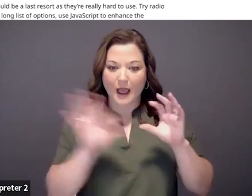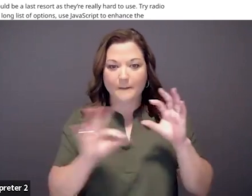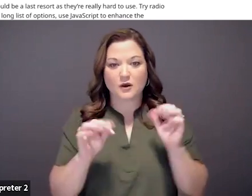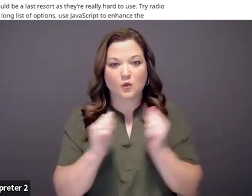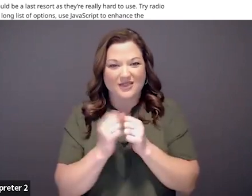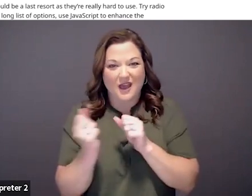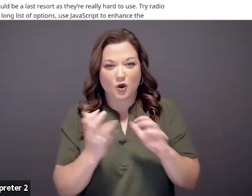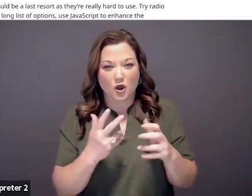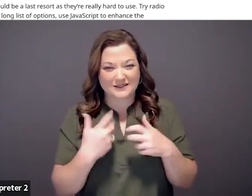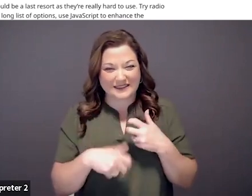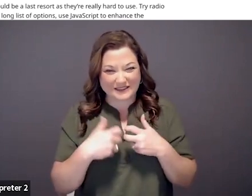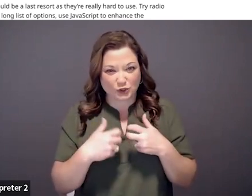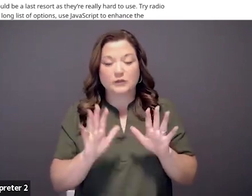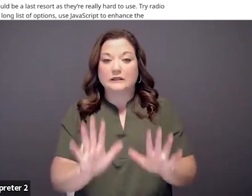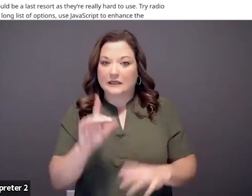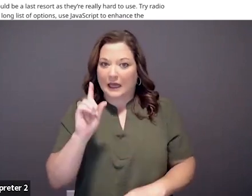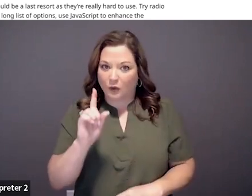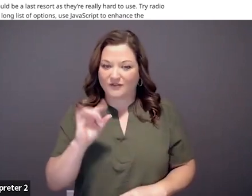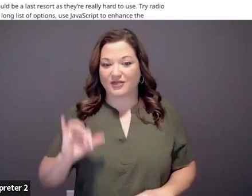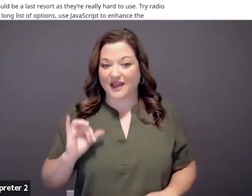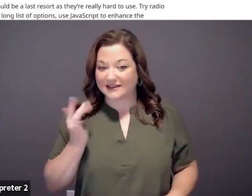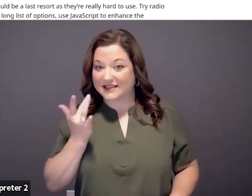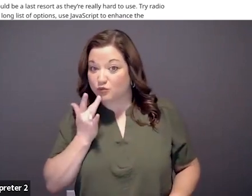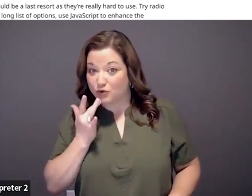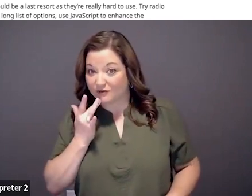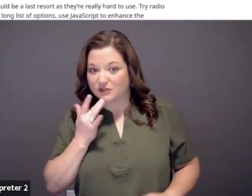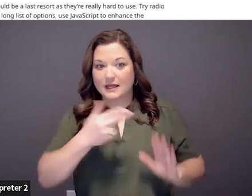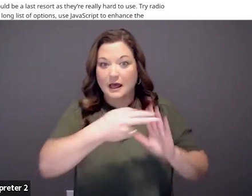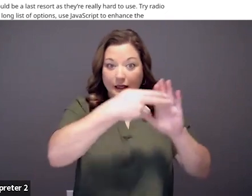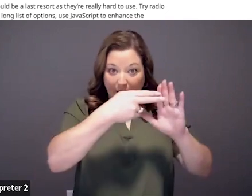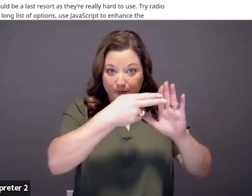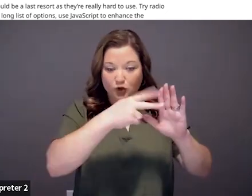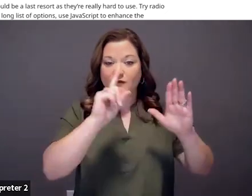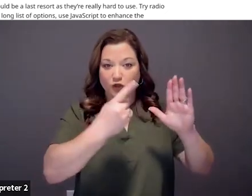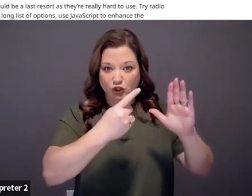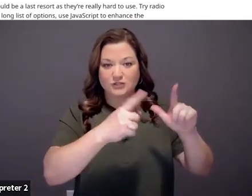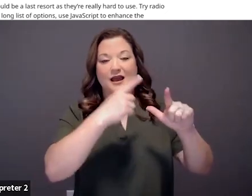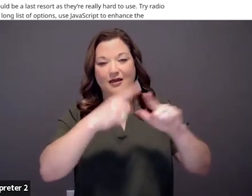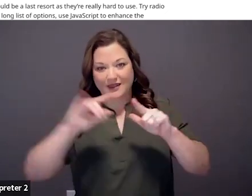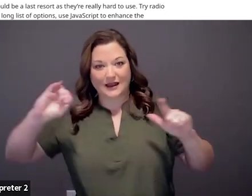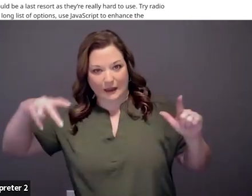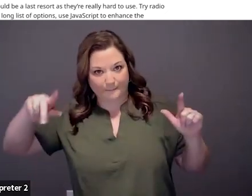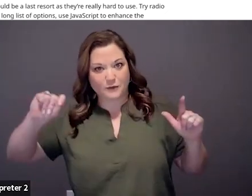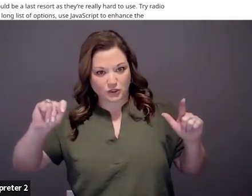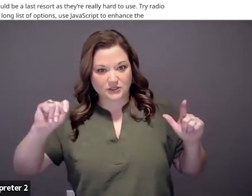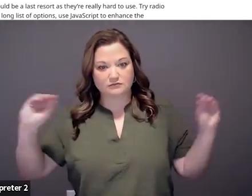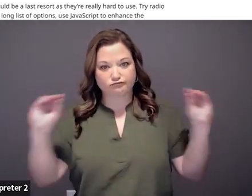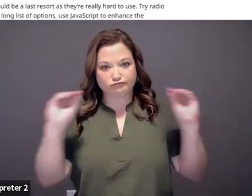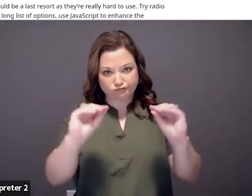It is, however, a preference to have the label before the input and correctly programmatically assigned.